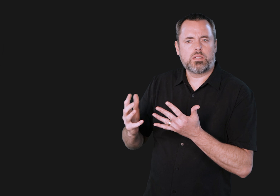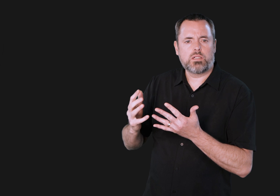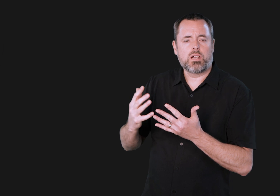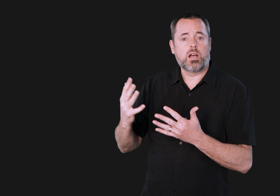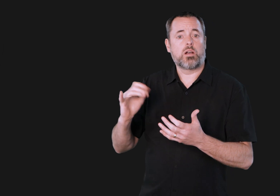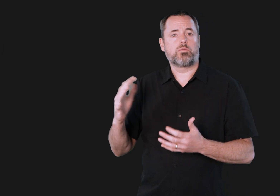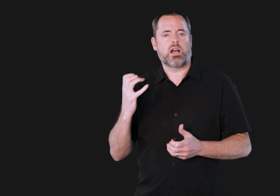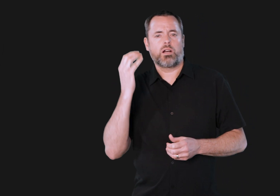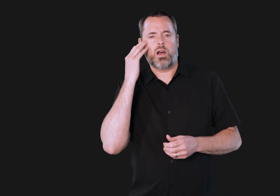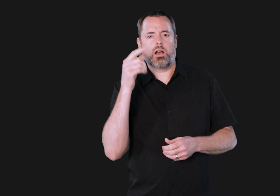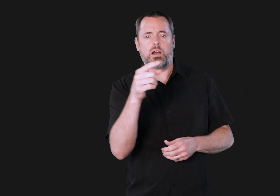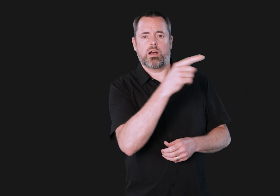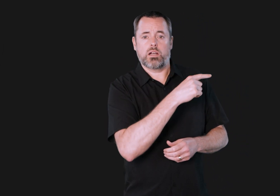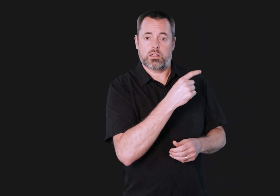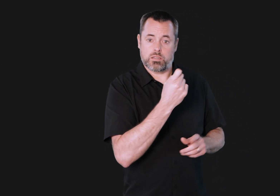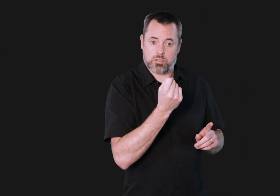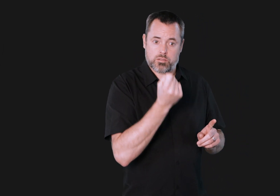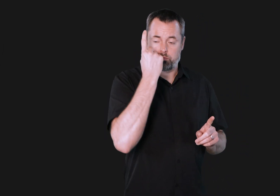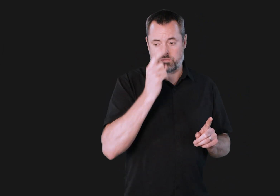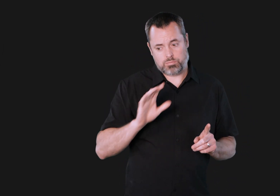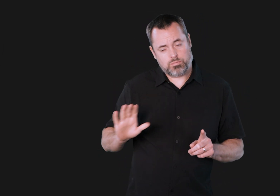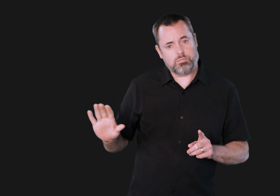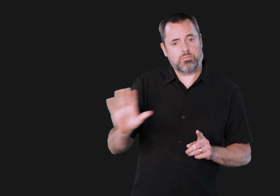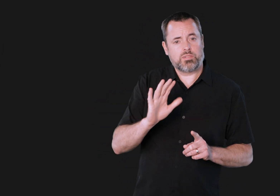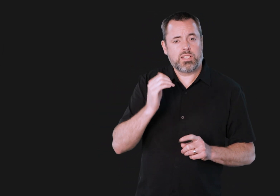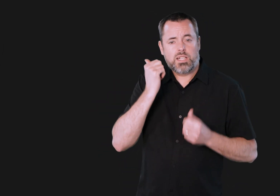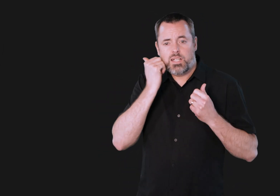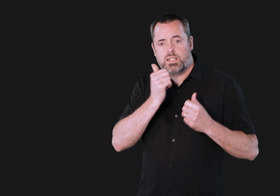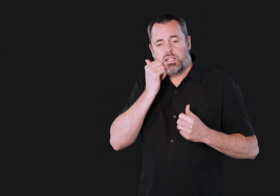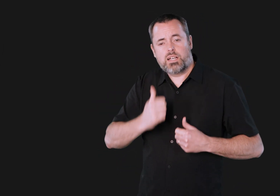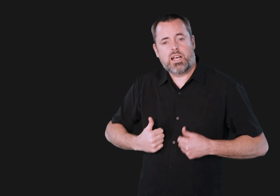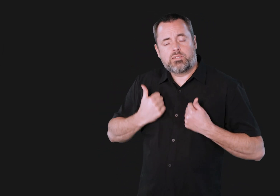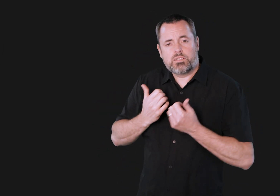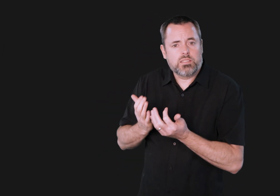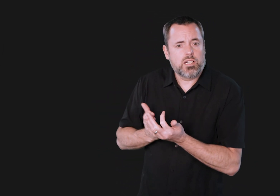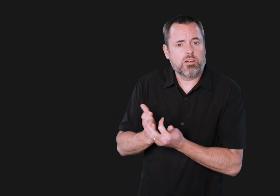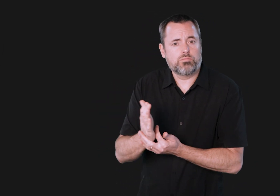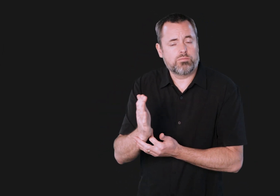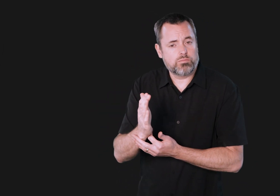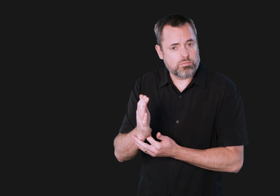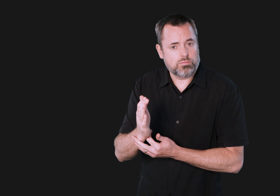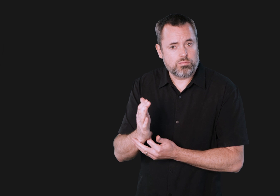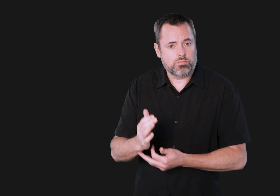They want to know if the public understands their lives.